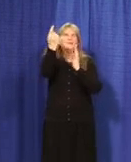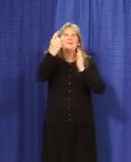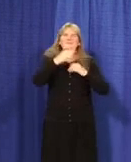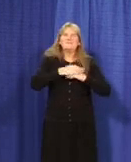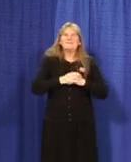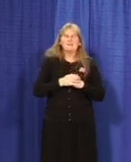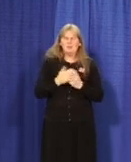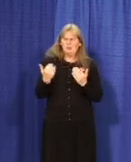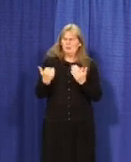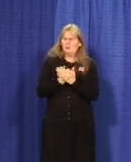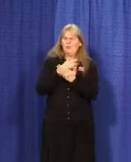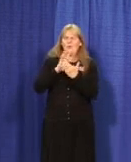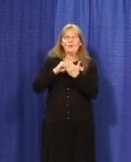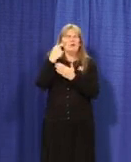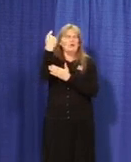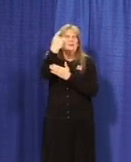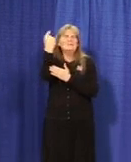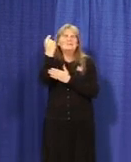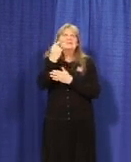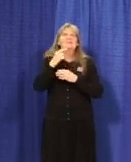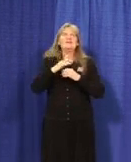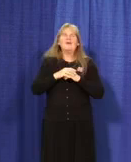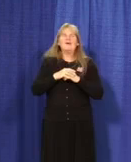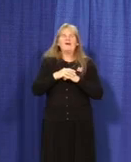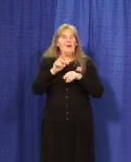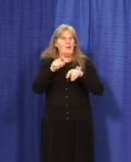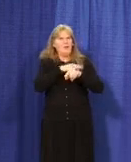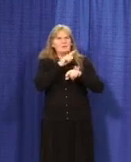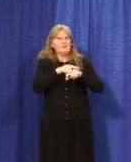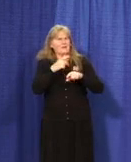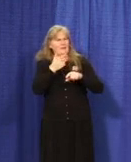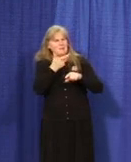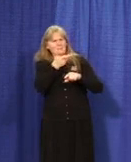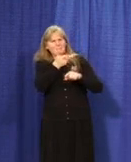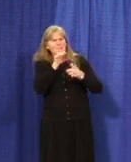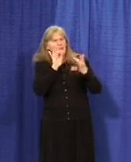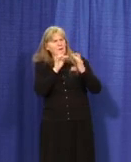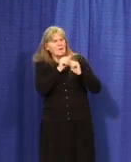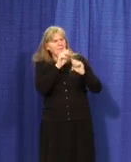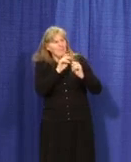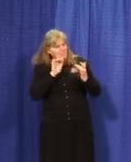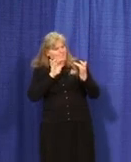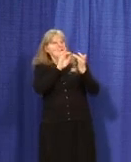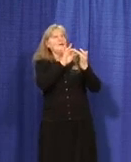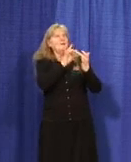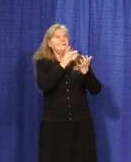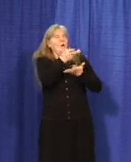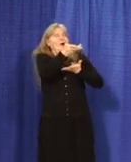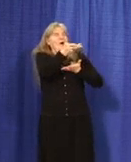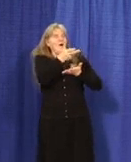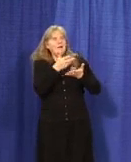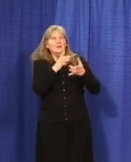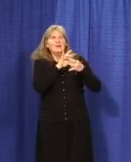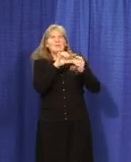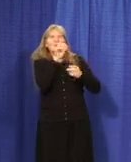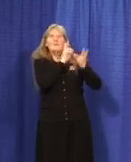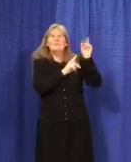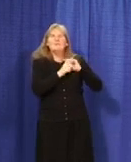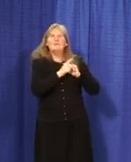do something new or talk to someone you haven't talked to for a wild. Reach out and give someone a helping hand.